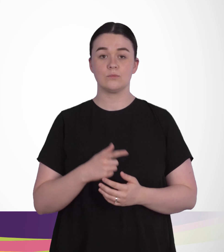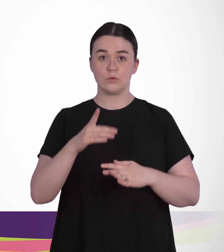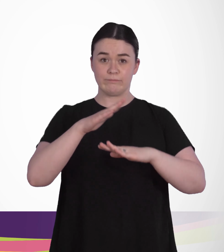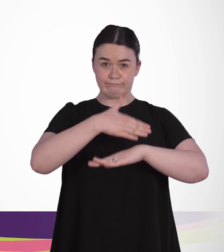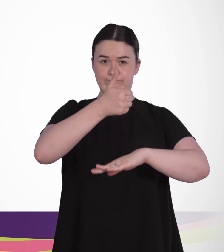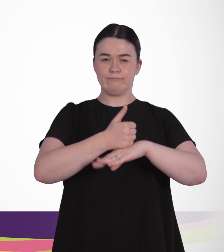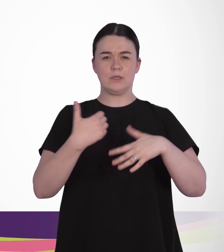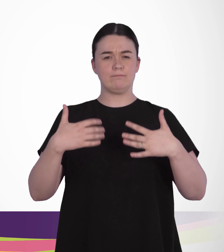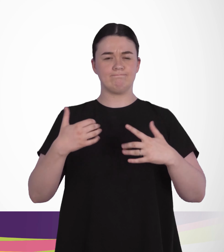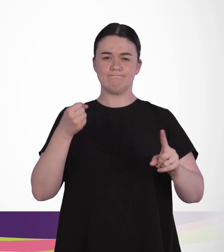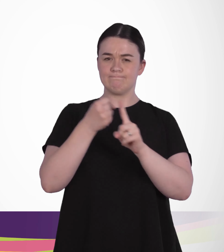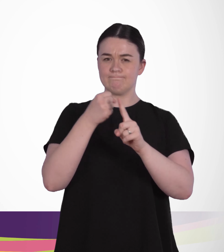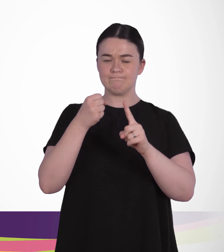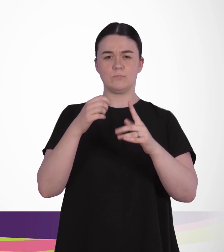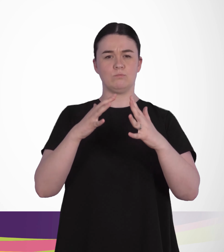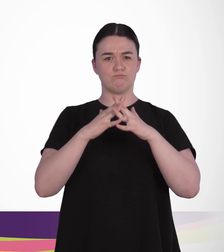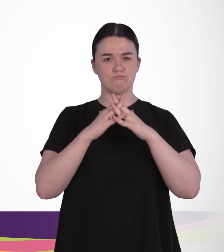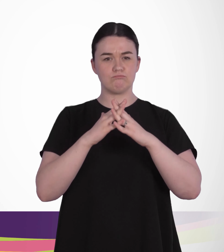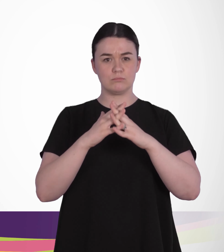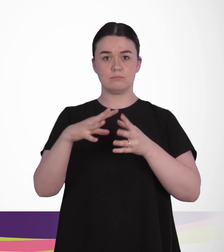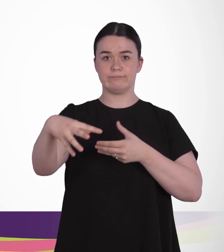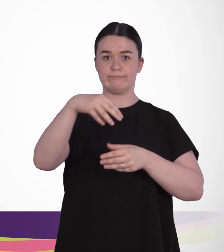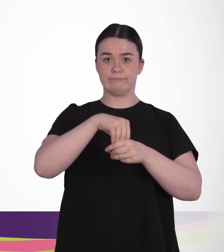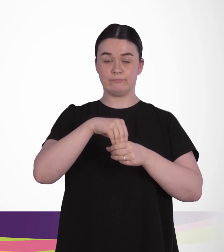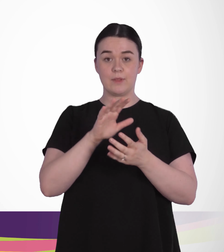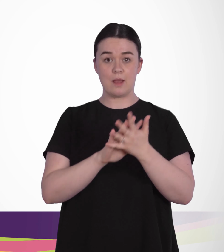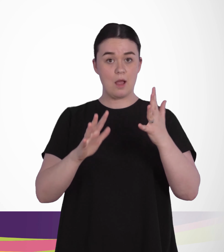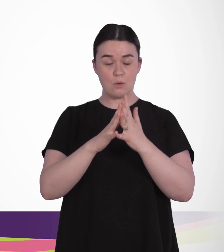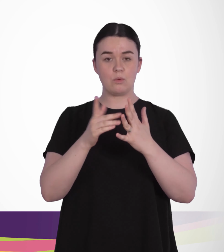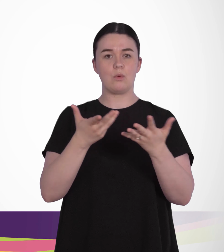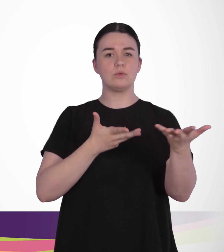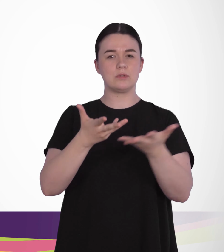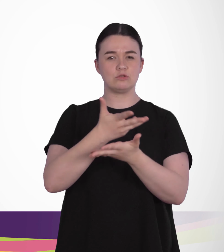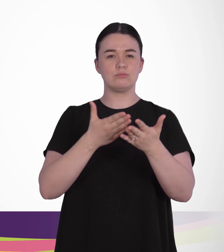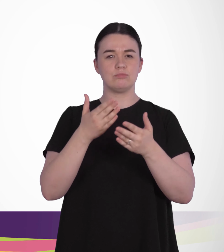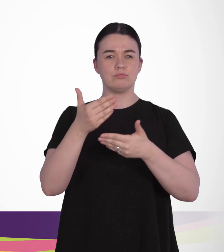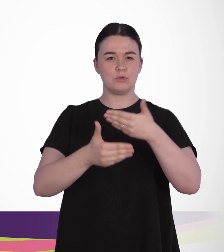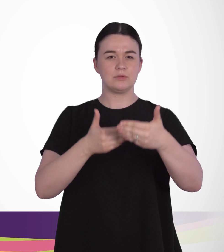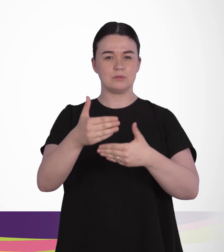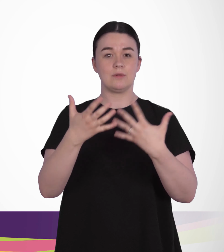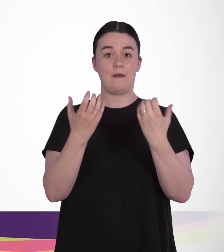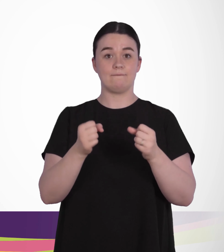To allow for significant and meaningful participation, the consultation process was